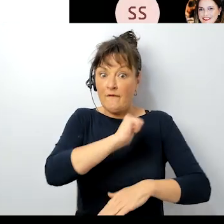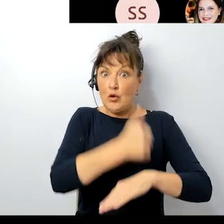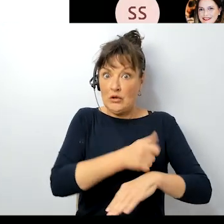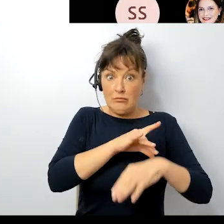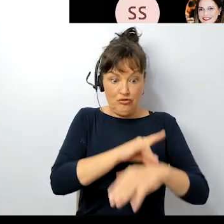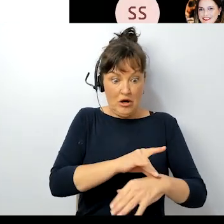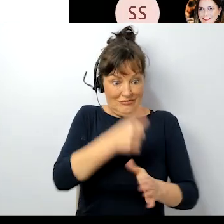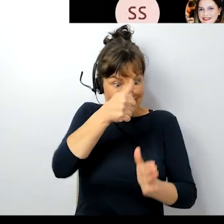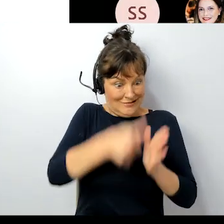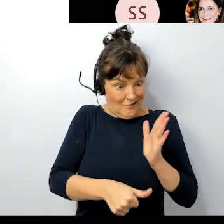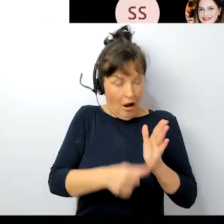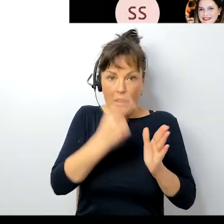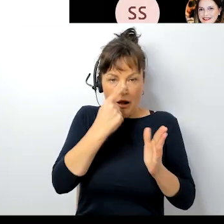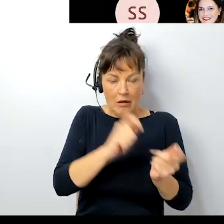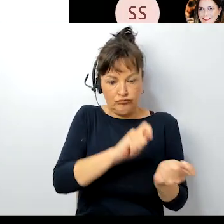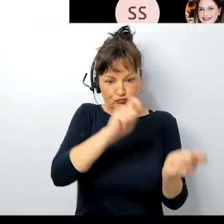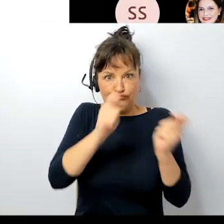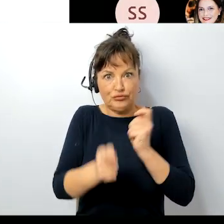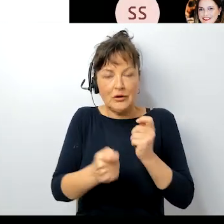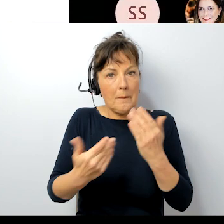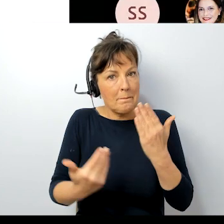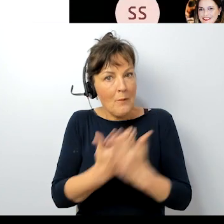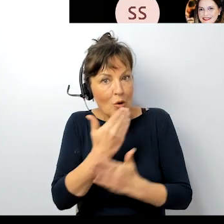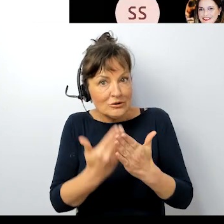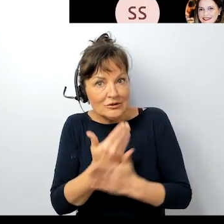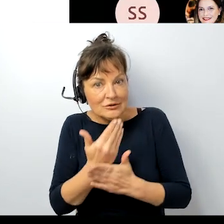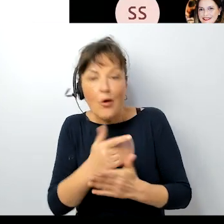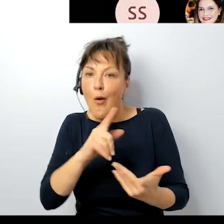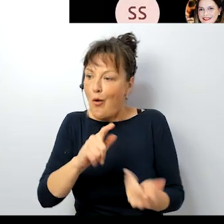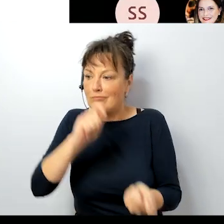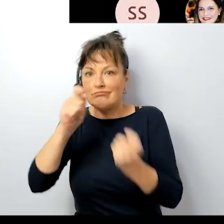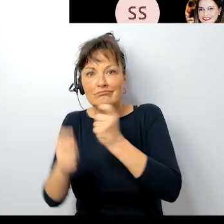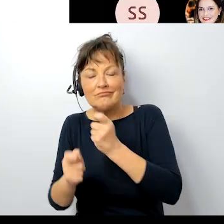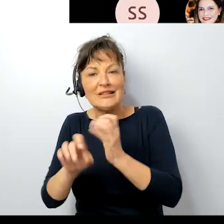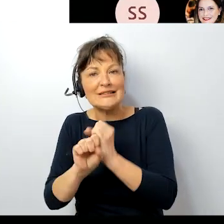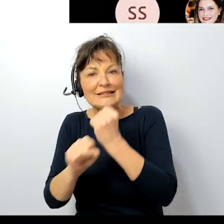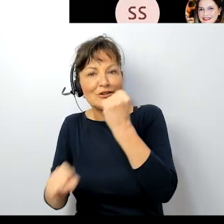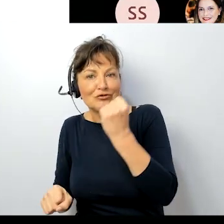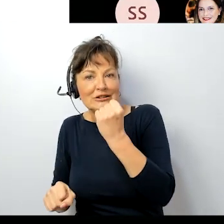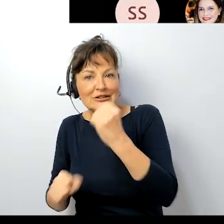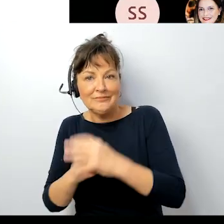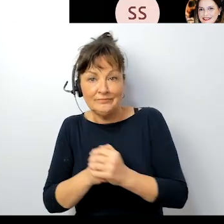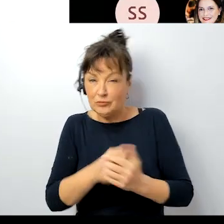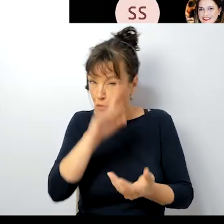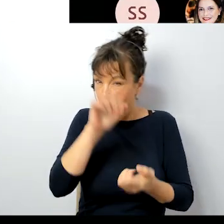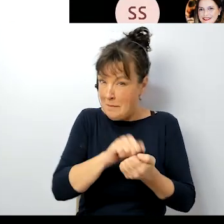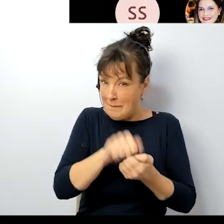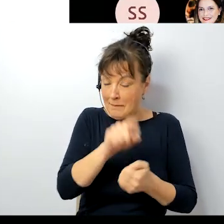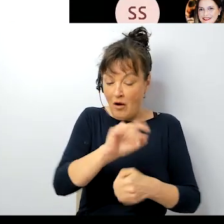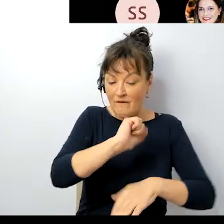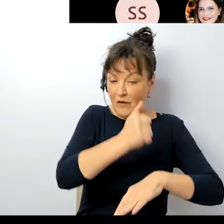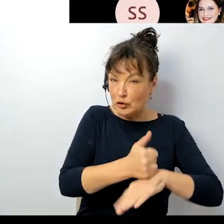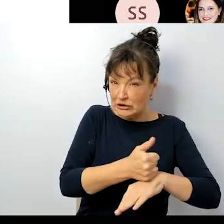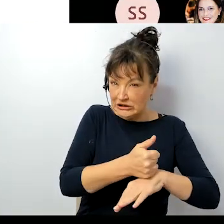A Foundation Apprenticeship can help with progression onto a Modern or a Graduate Apprenticeship. The Foundation Apprenticeship at SCQF level 6